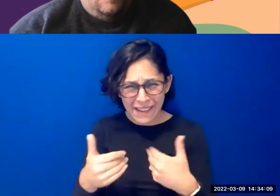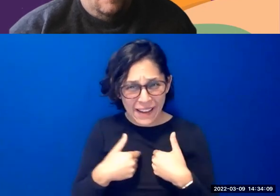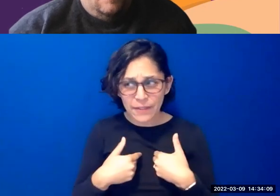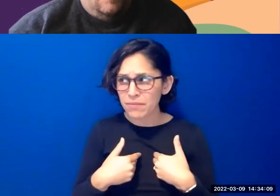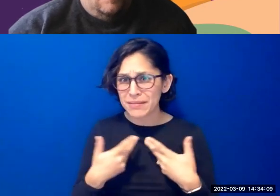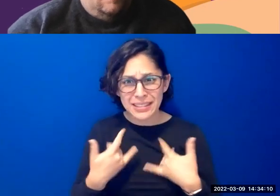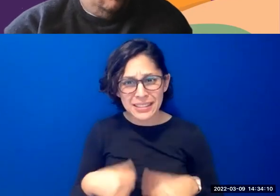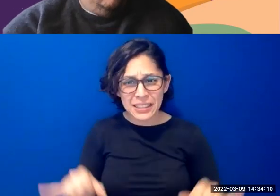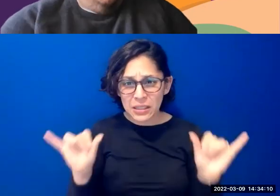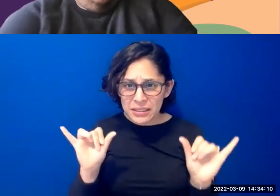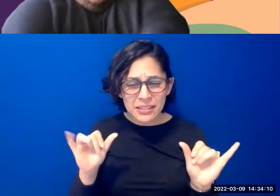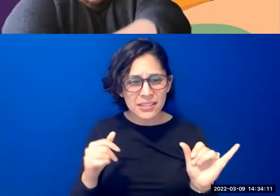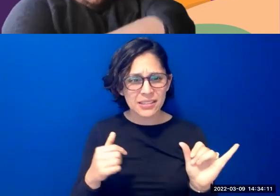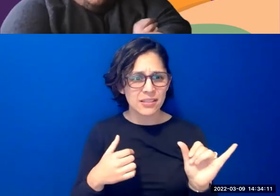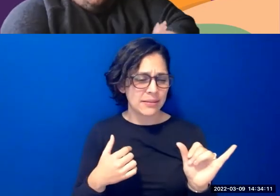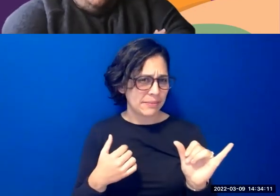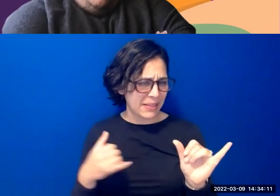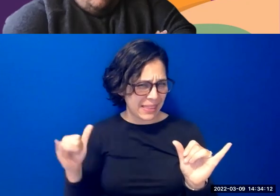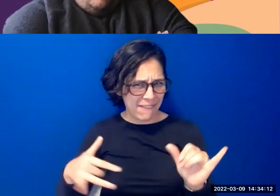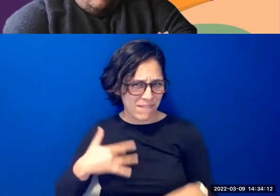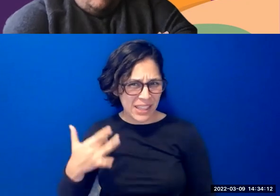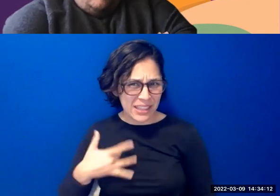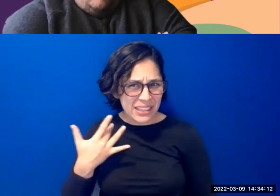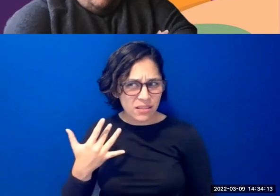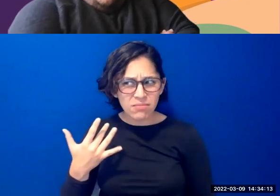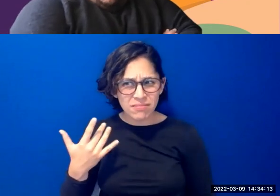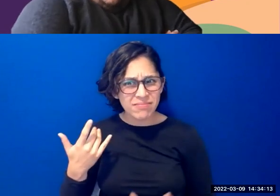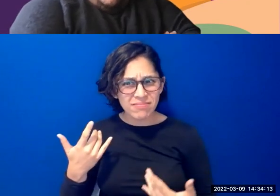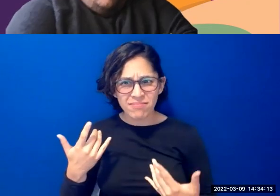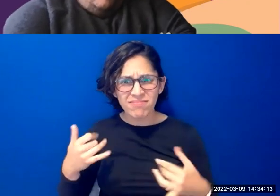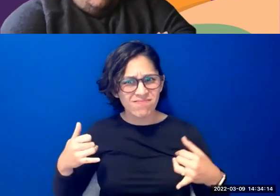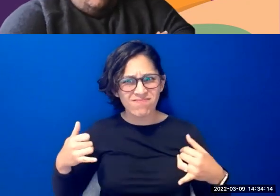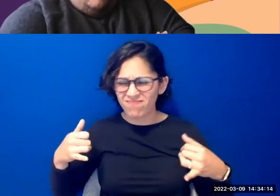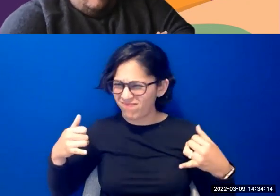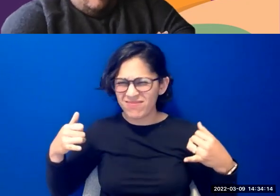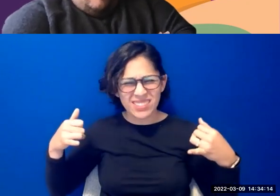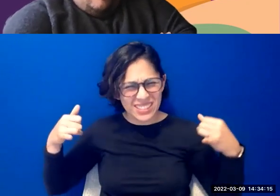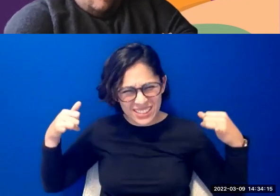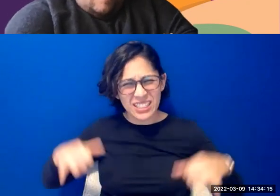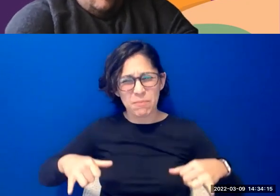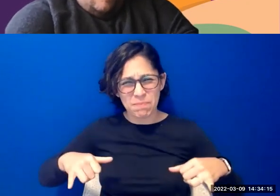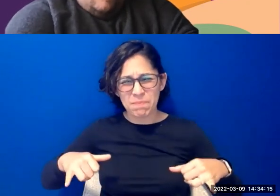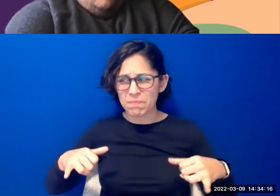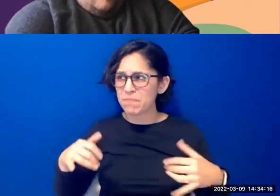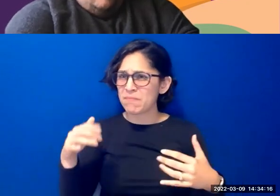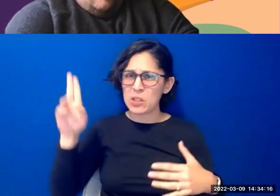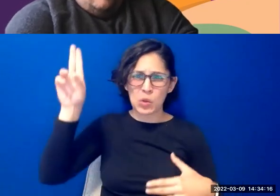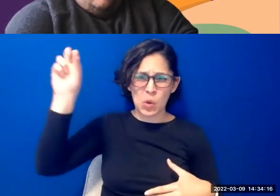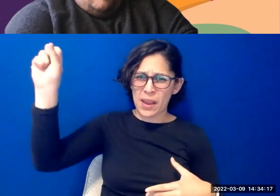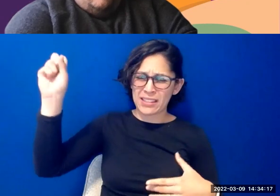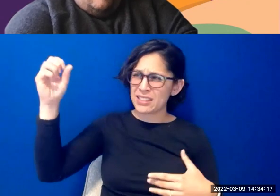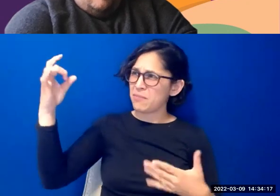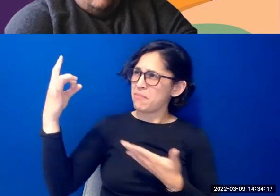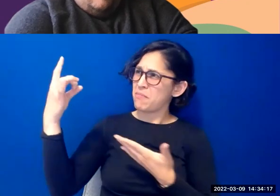Aurora Chang: He he is that that feeling lingers right that your unwanted and so it just.